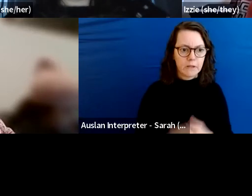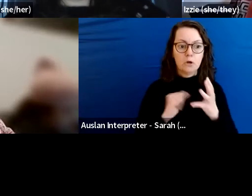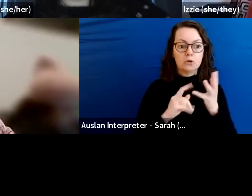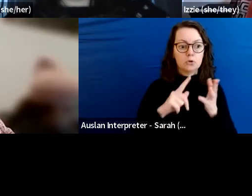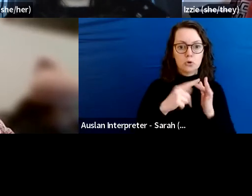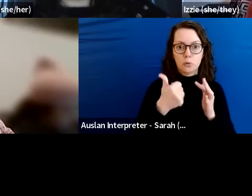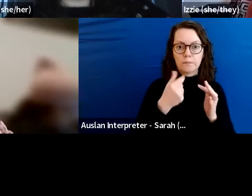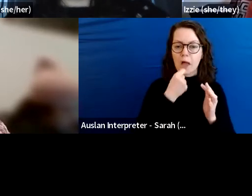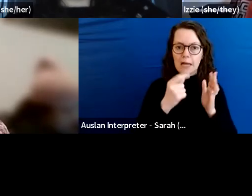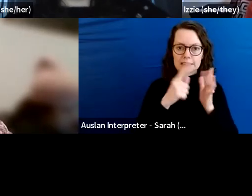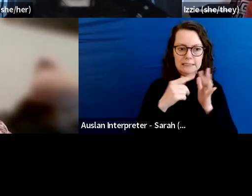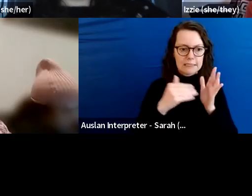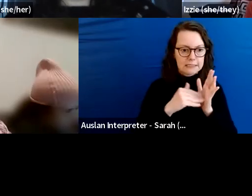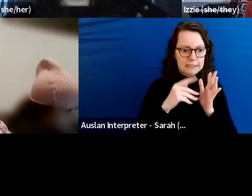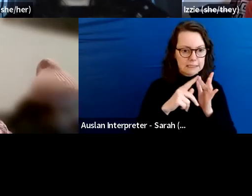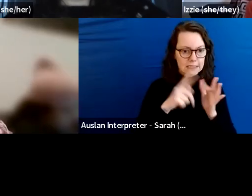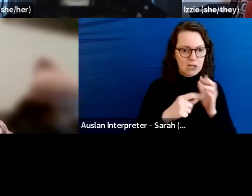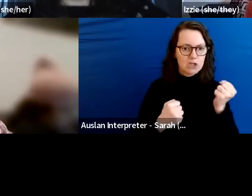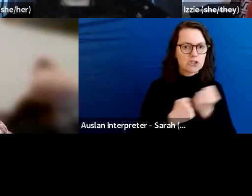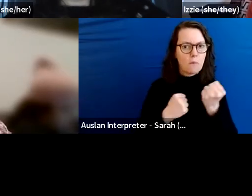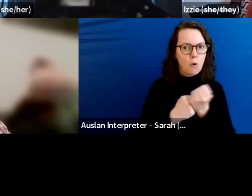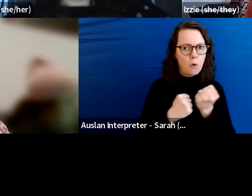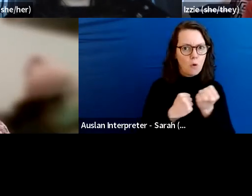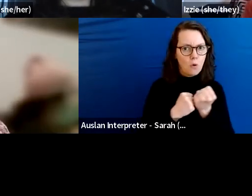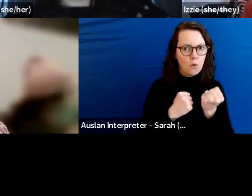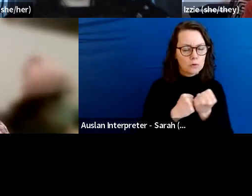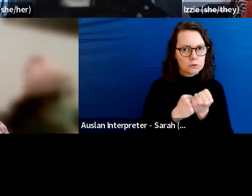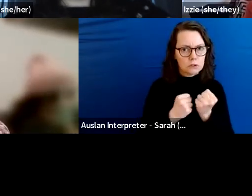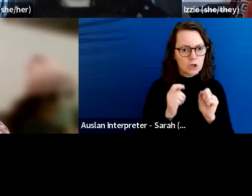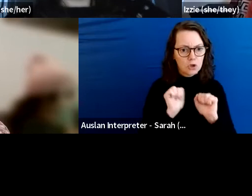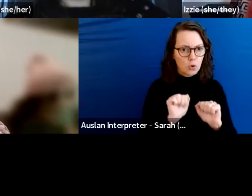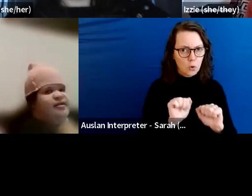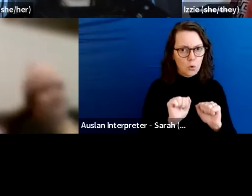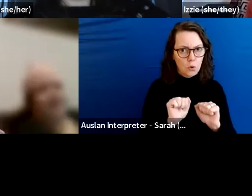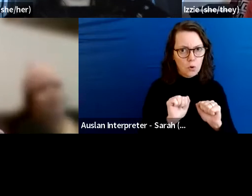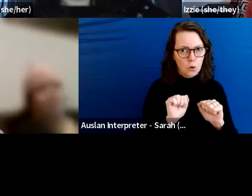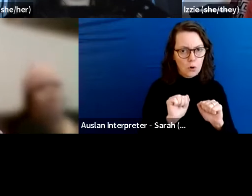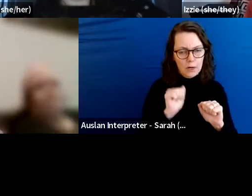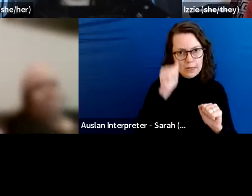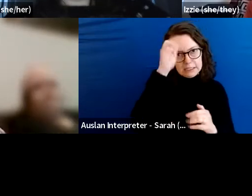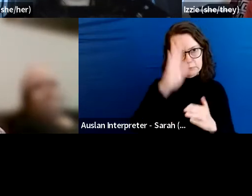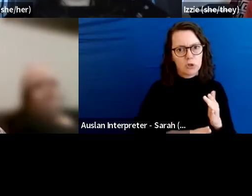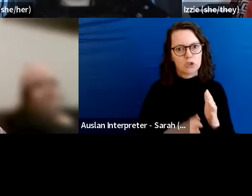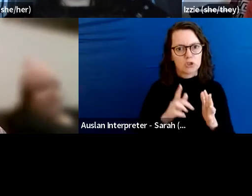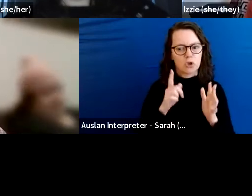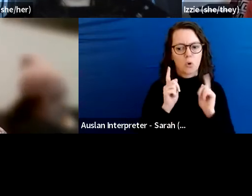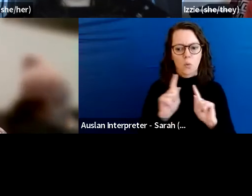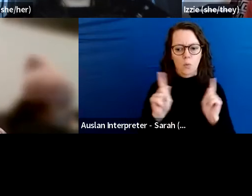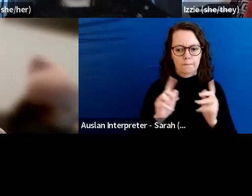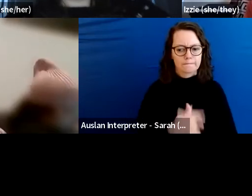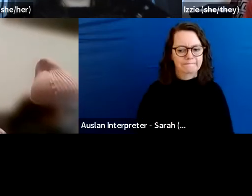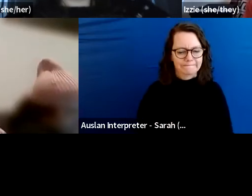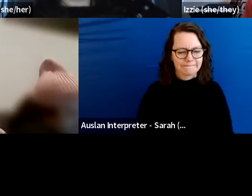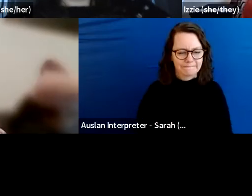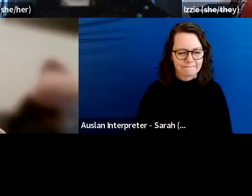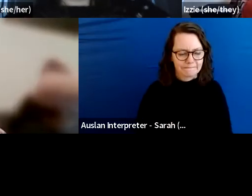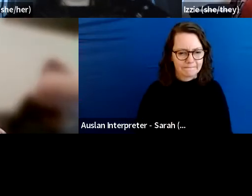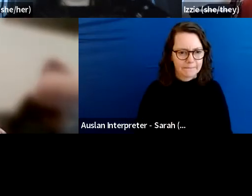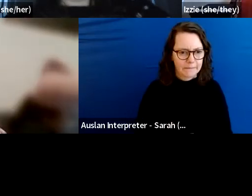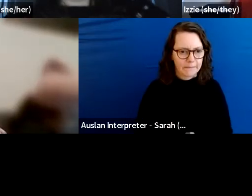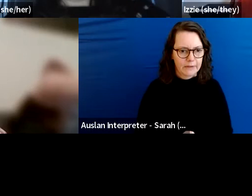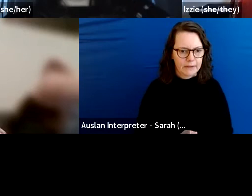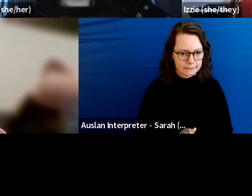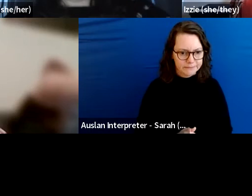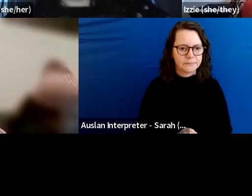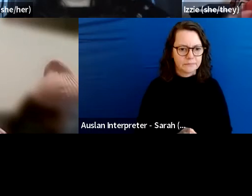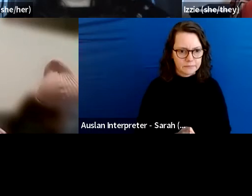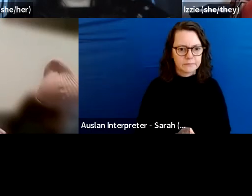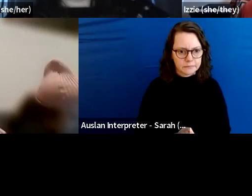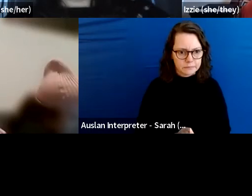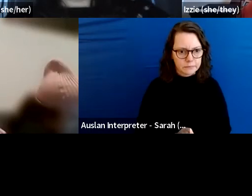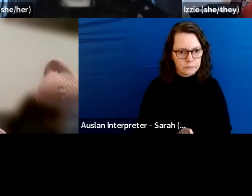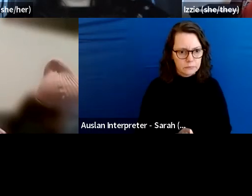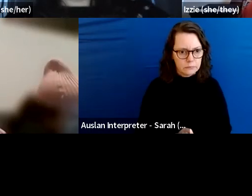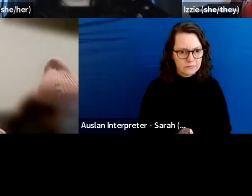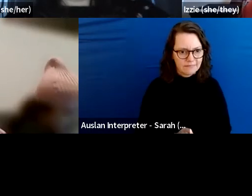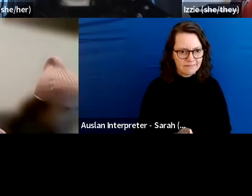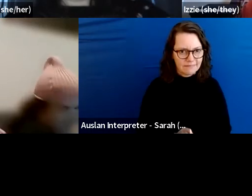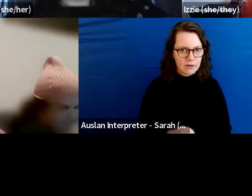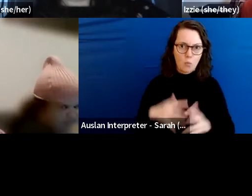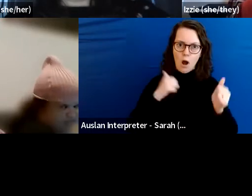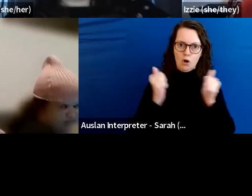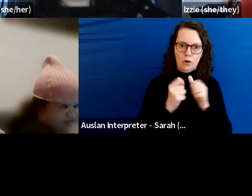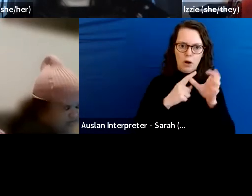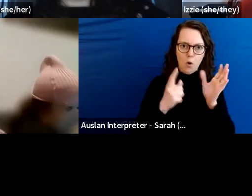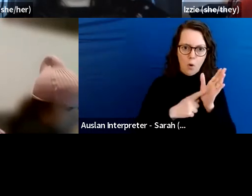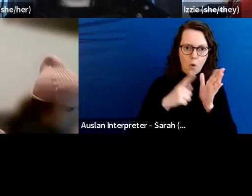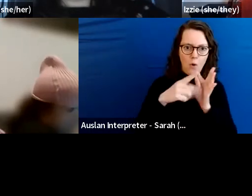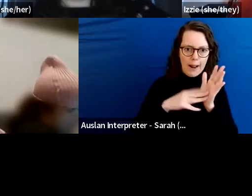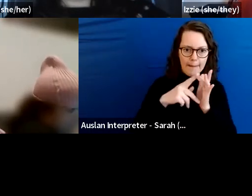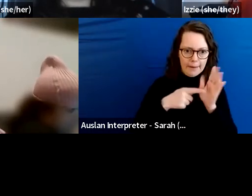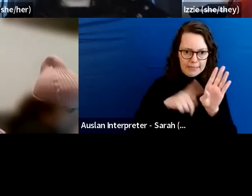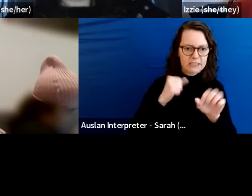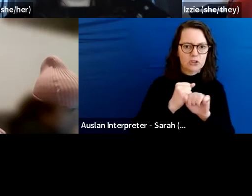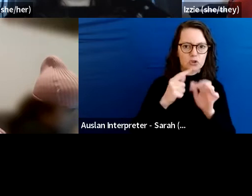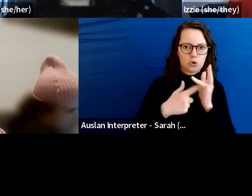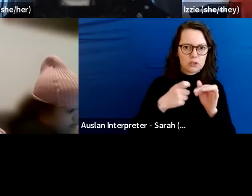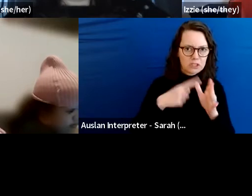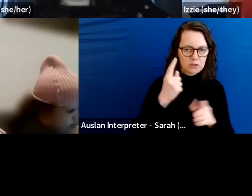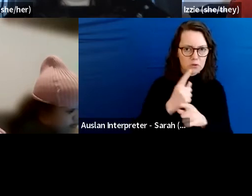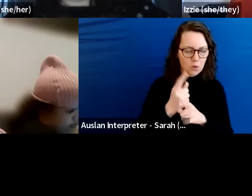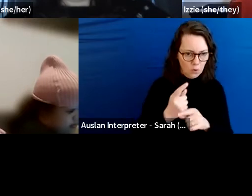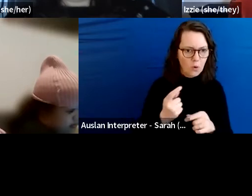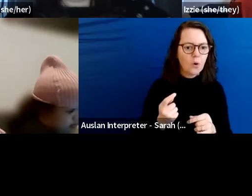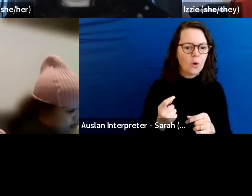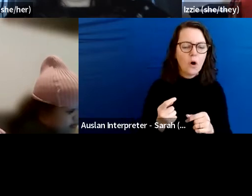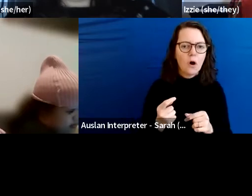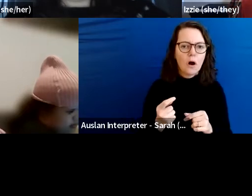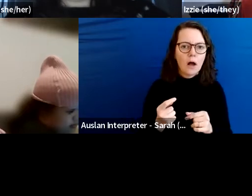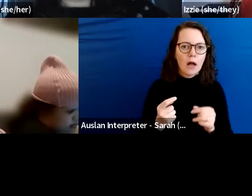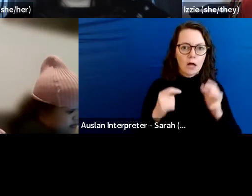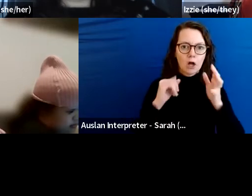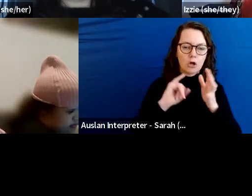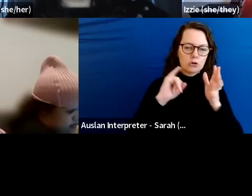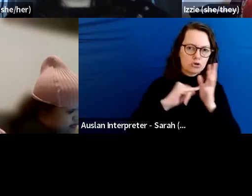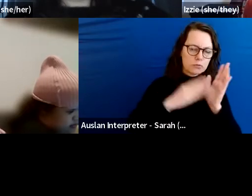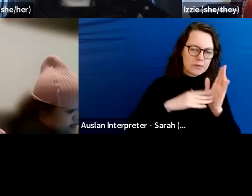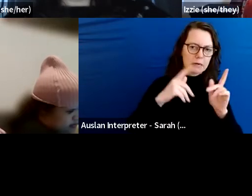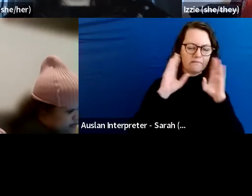So easy, um, supports reflecting on obviously different experience but what have you found useful in that space, please. I'm sorry I guess I sort of agree with everything that Emily pencils you also said, I'm just touching on the social media aspect you